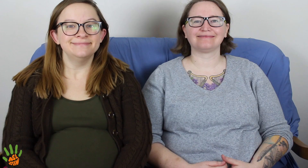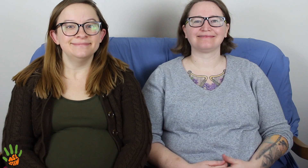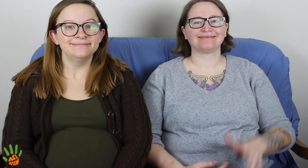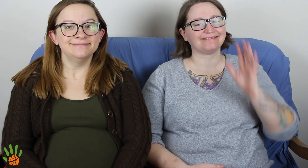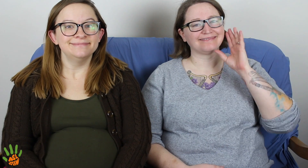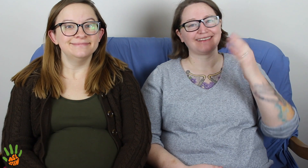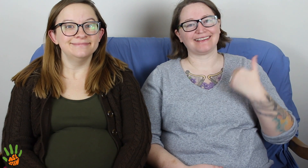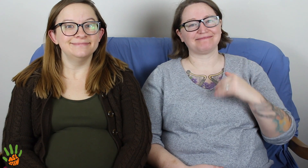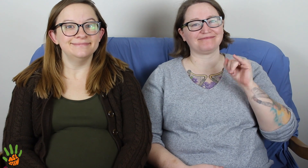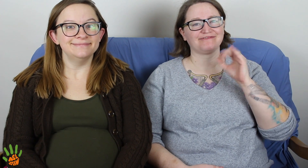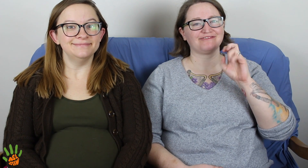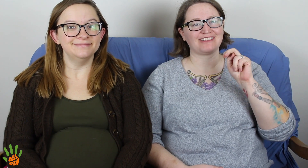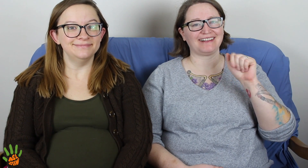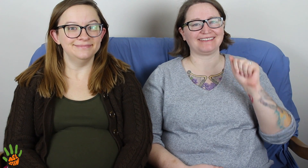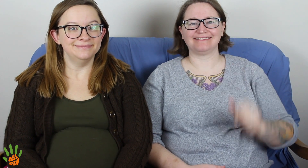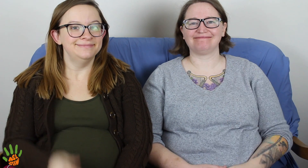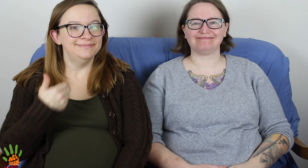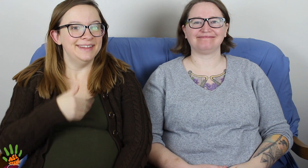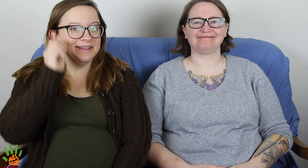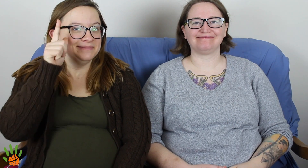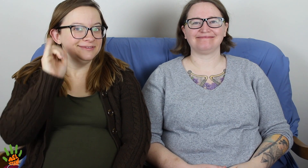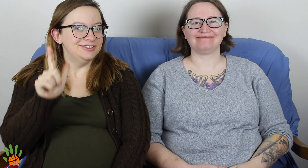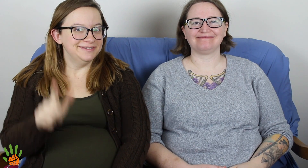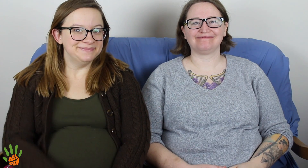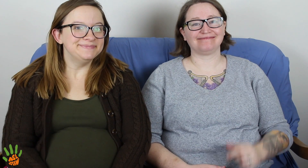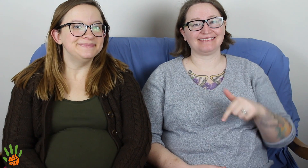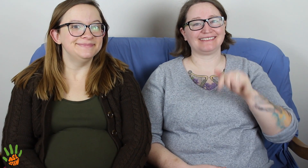Hello, I'm Jenna... - ...and I'm Jill.